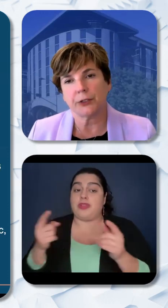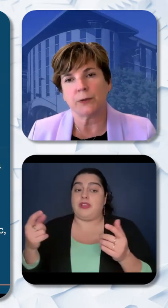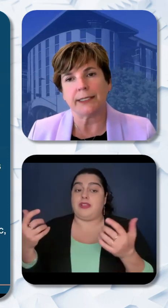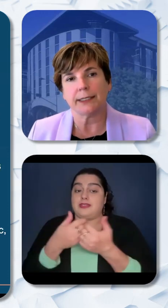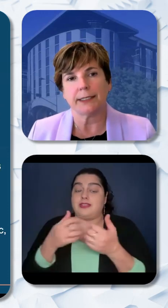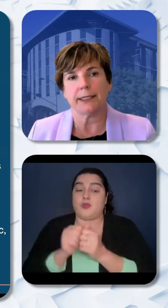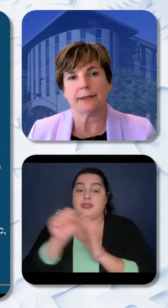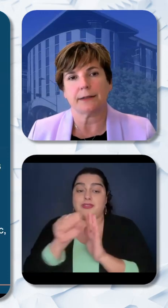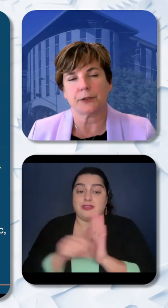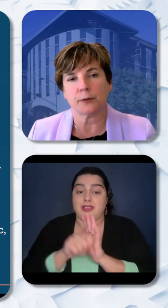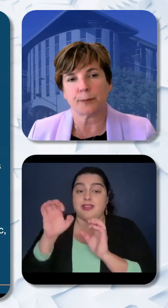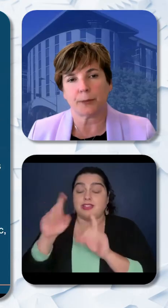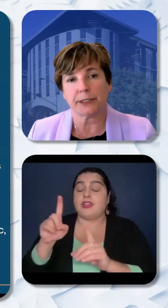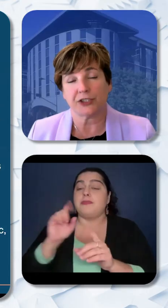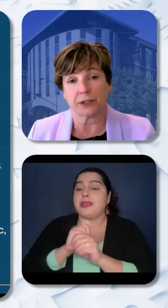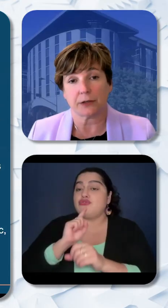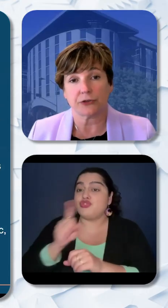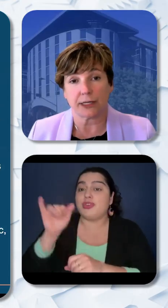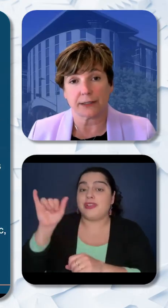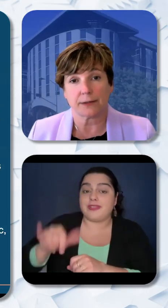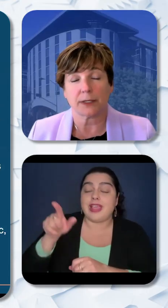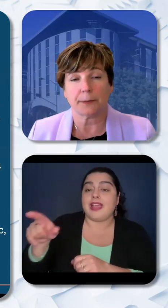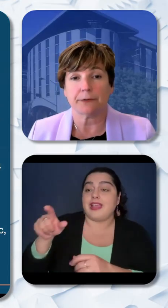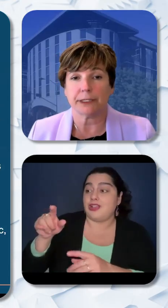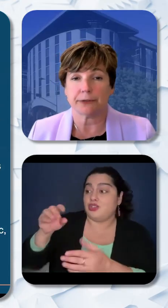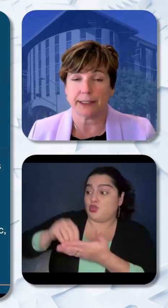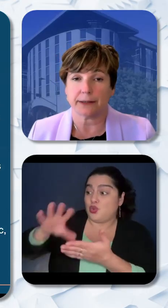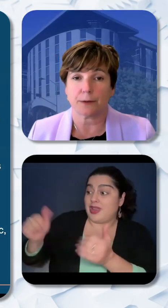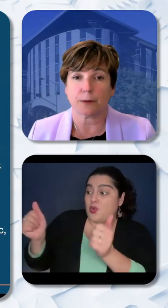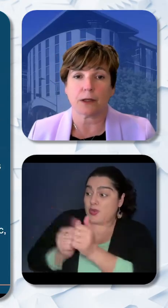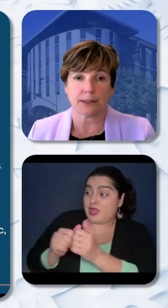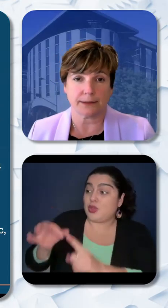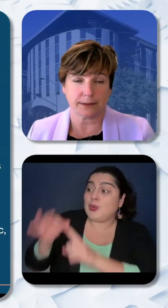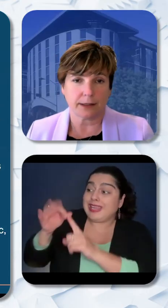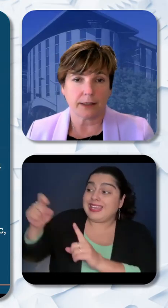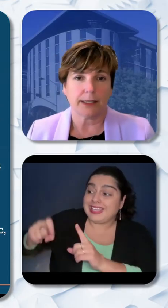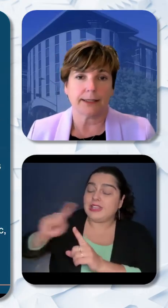the unique needs of student populations are addressed. So let me reiterate, the laws